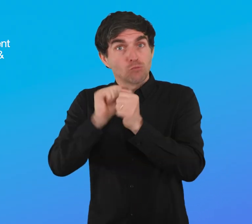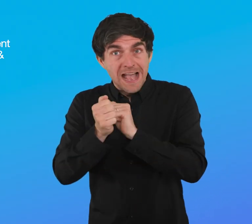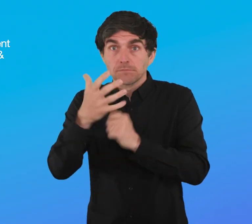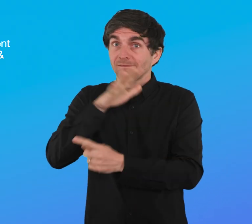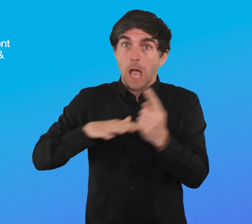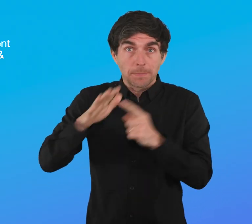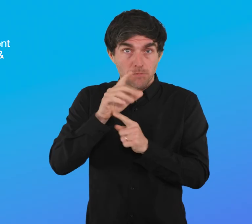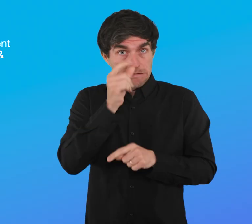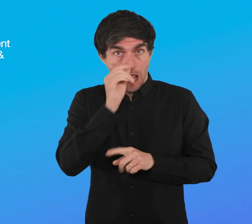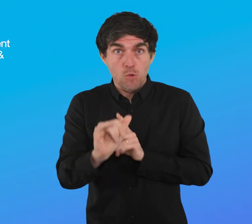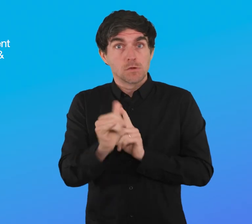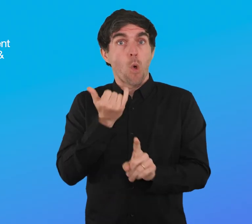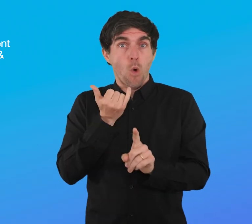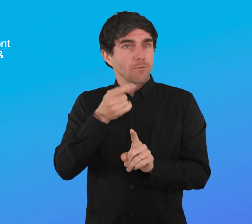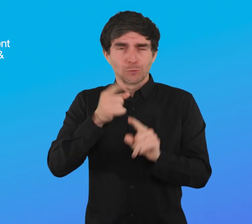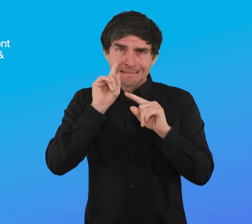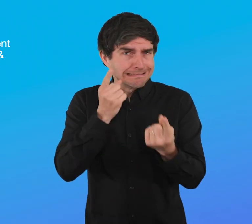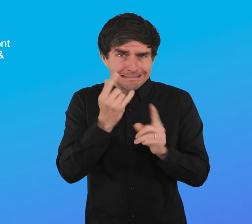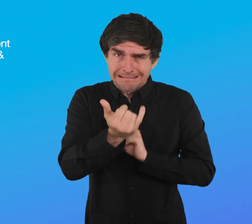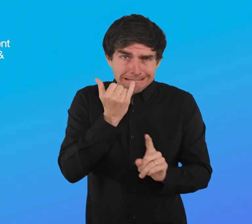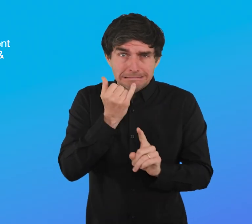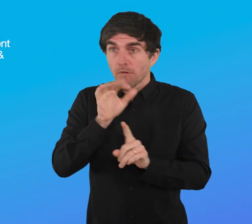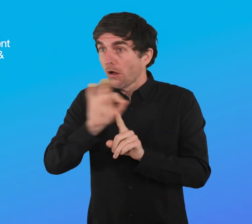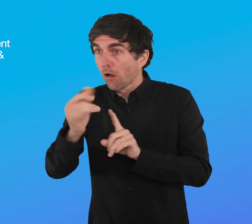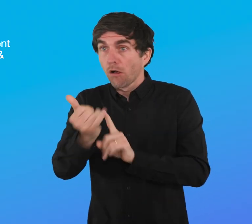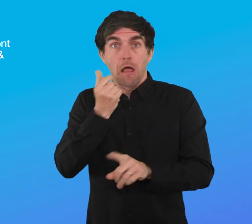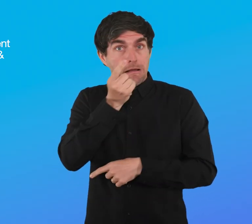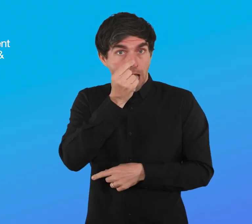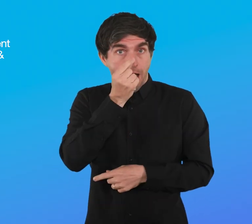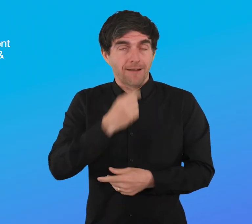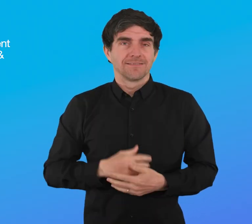A friend or family member can call us for you if you cannot use the telephone.